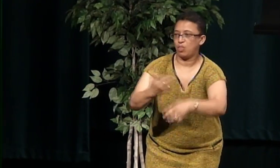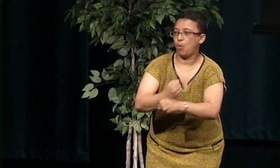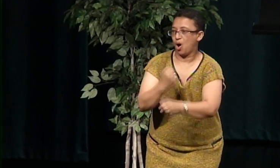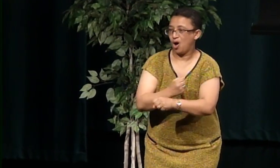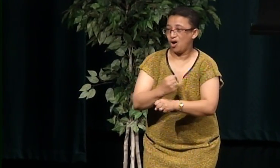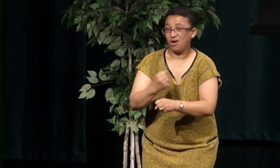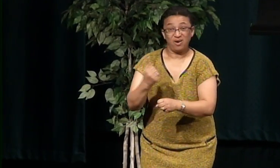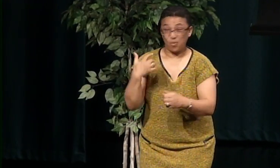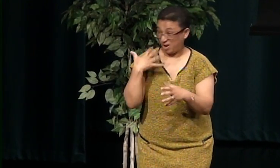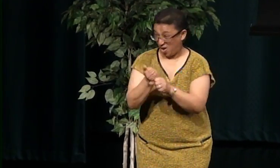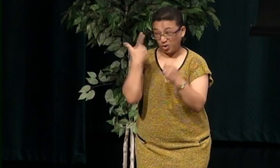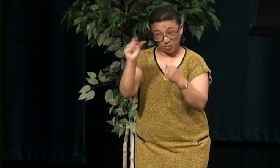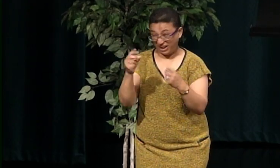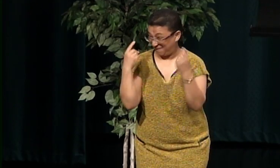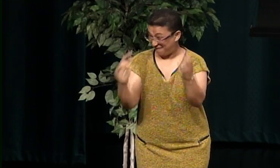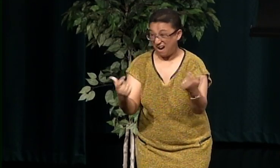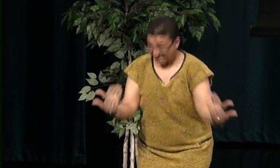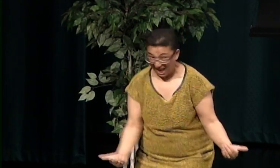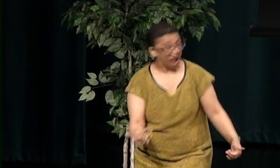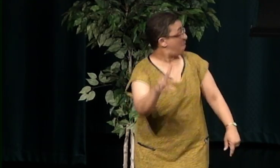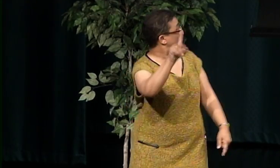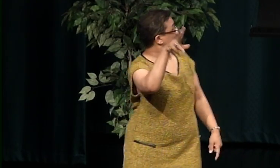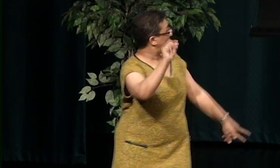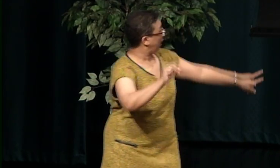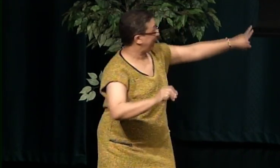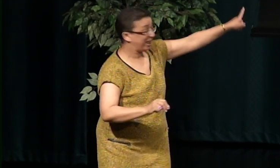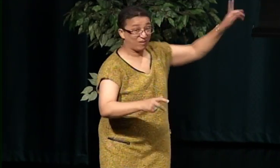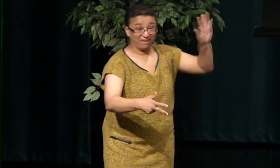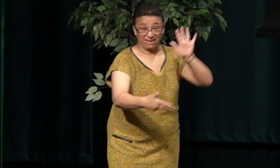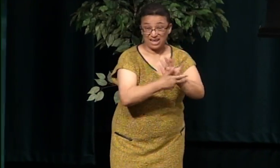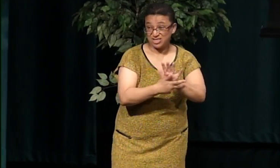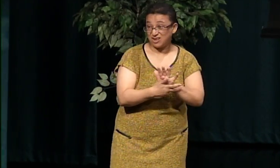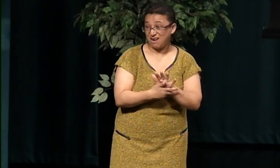We needed 20 to implement the work. And we got 20 instantly as you can see.